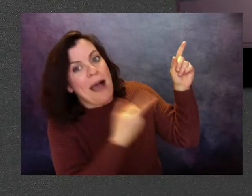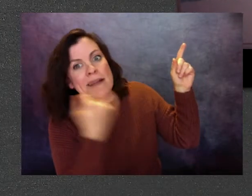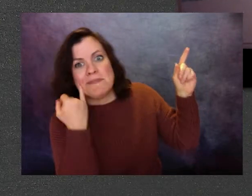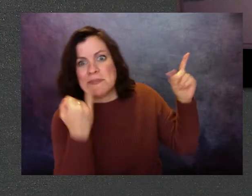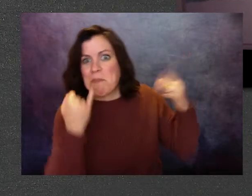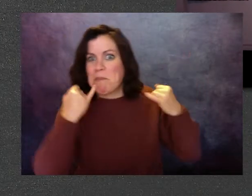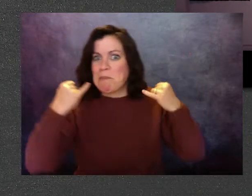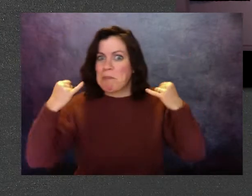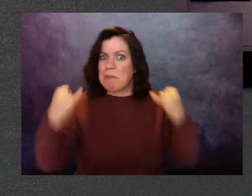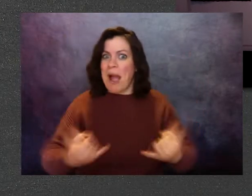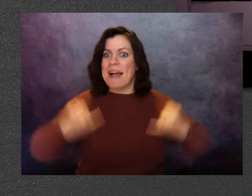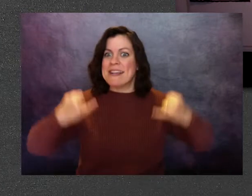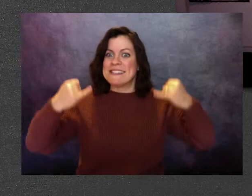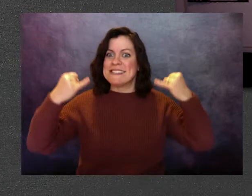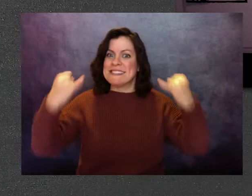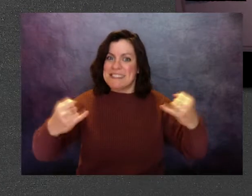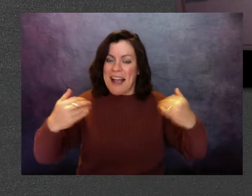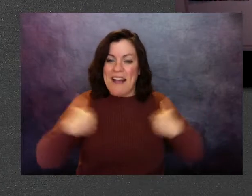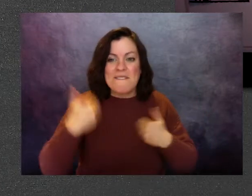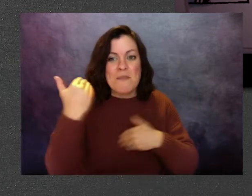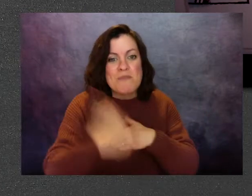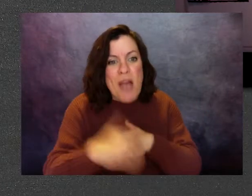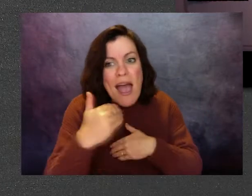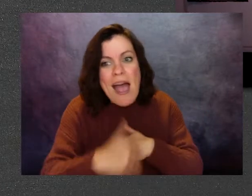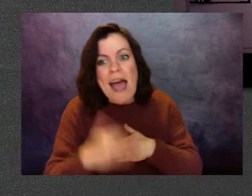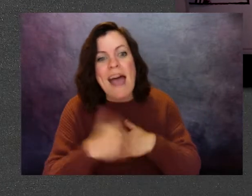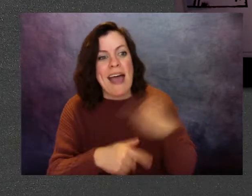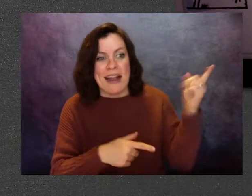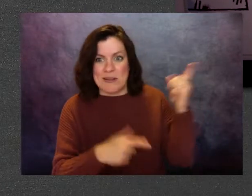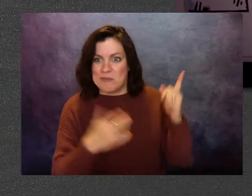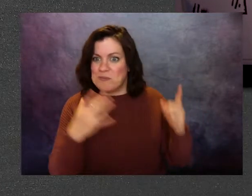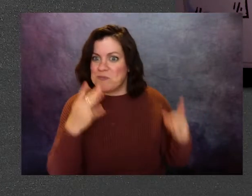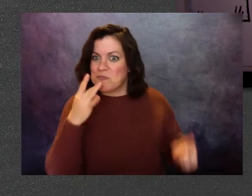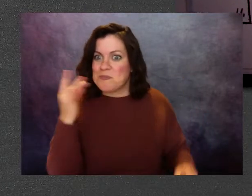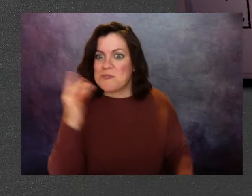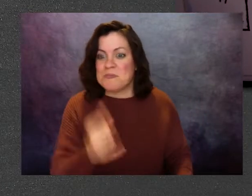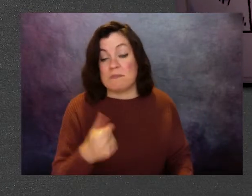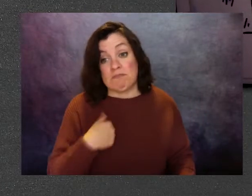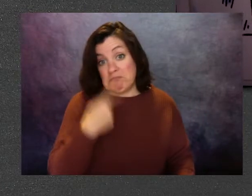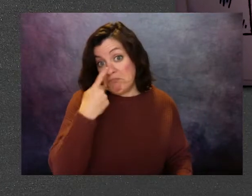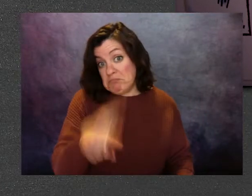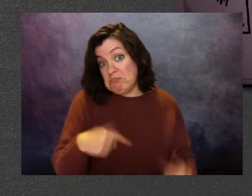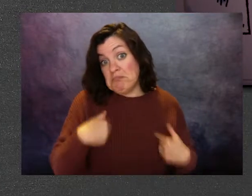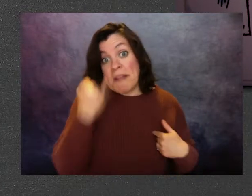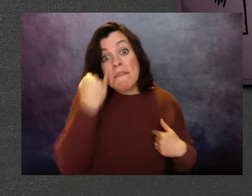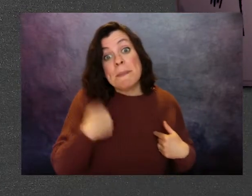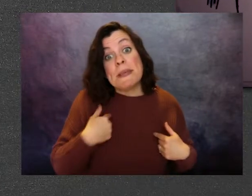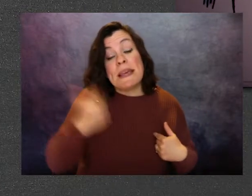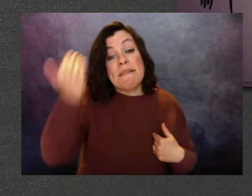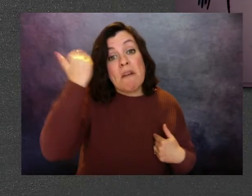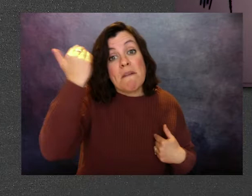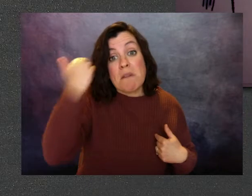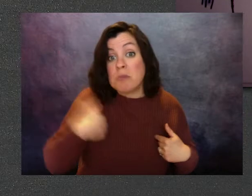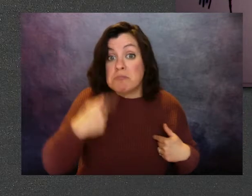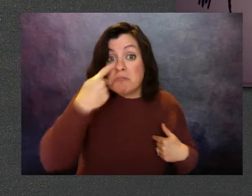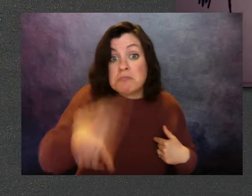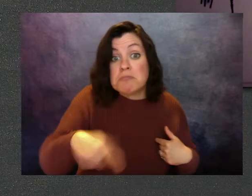Some bread. Wow. I think I would like that job too. What do you think friends? Yeah. I like to cook.